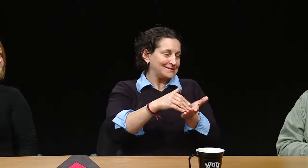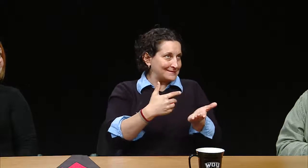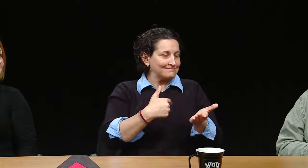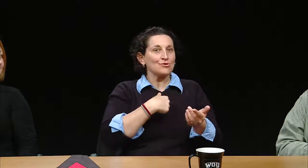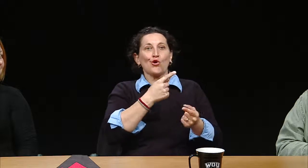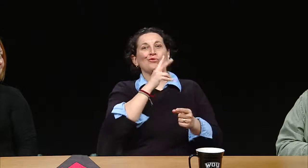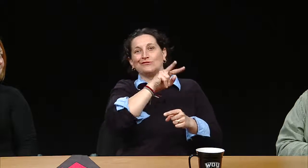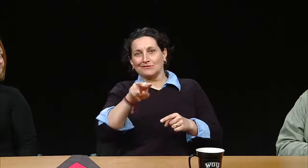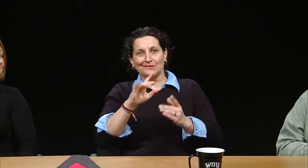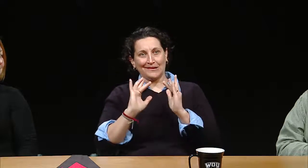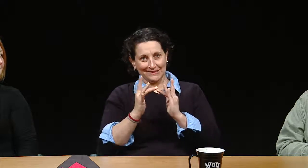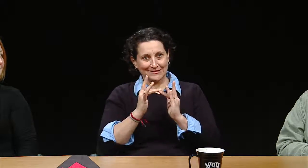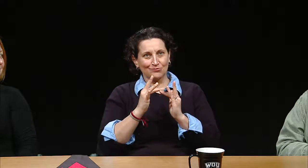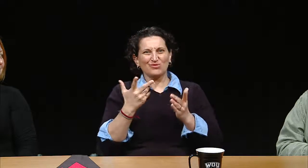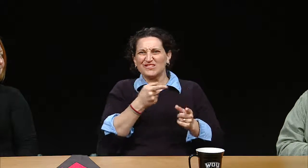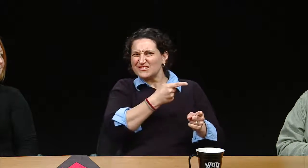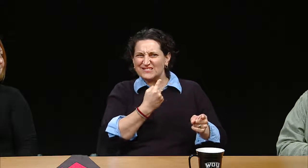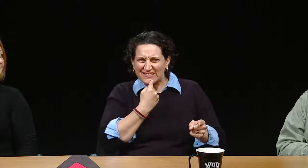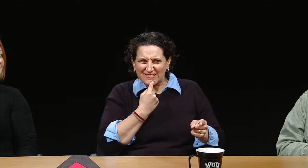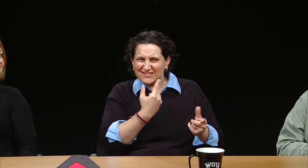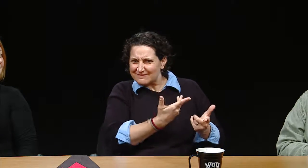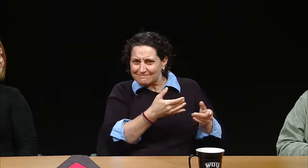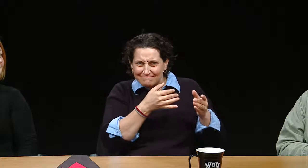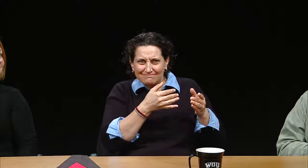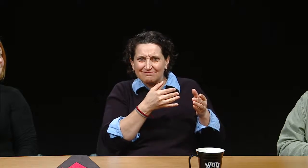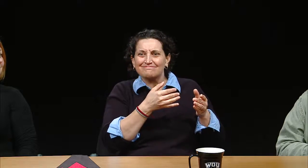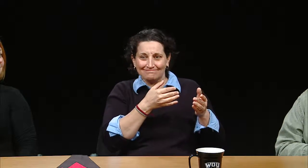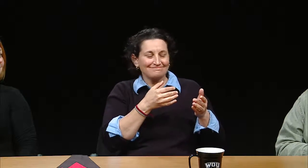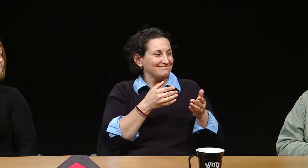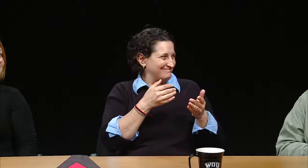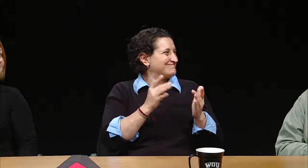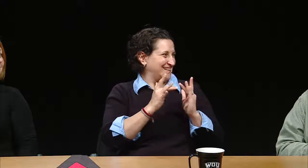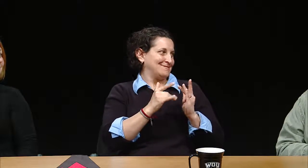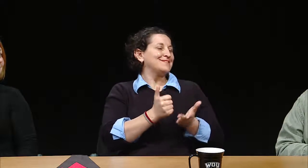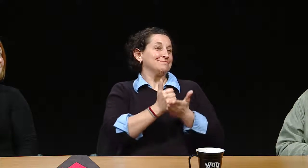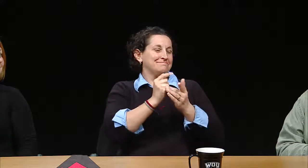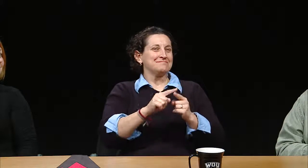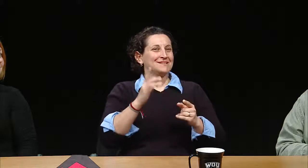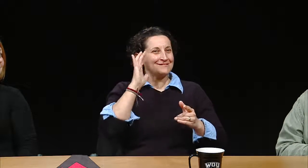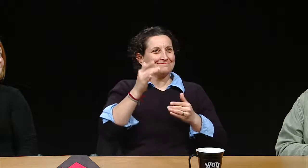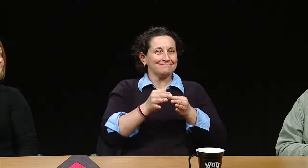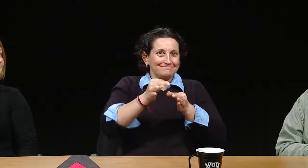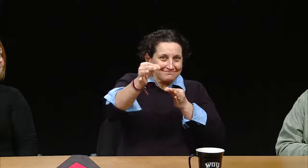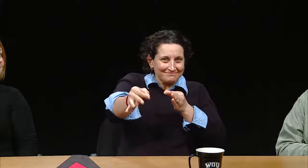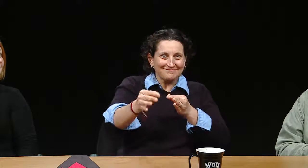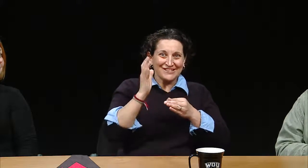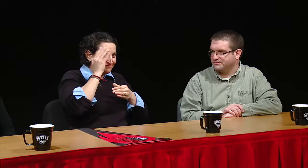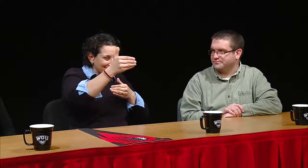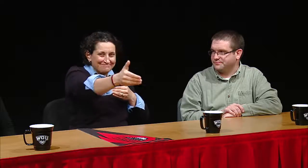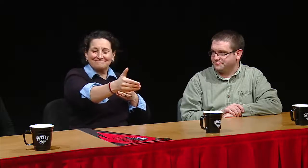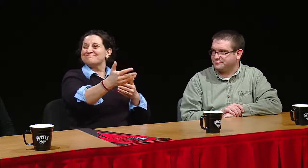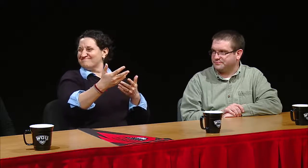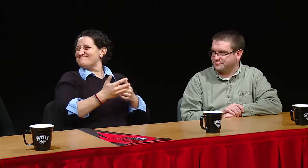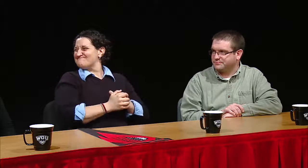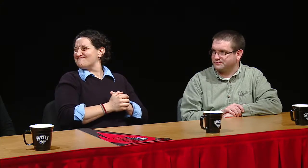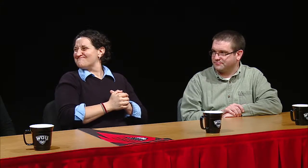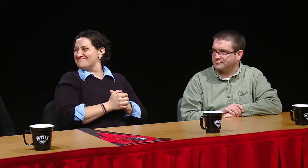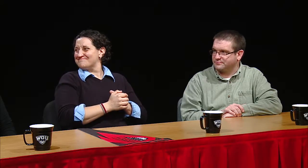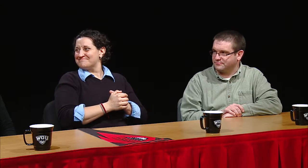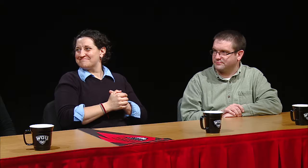and back several years ago, the automatic captions weren't as good as they are today, and I remember just constantly laughing